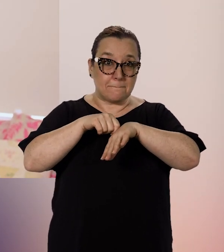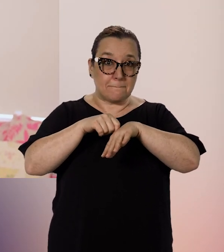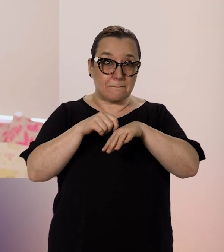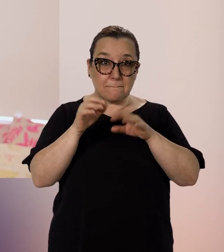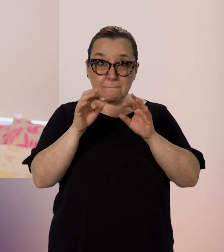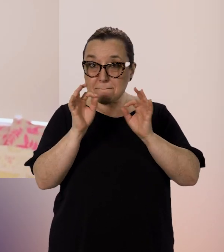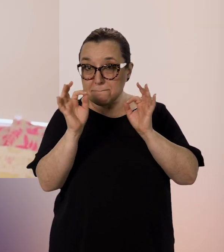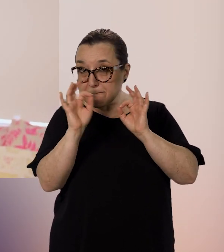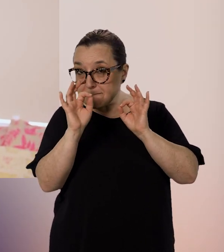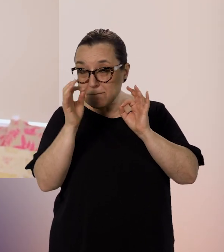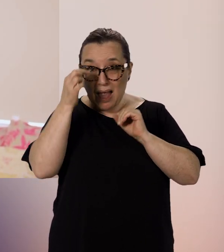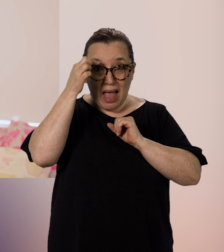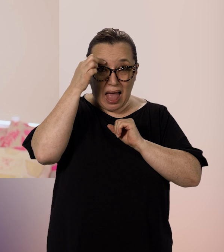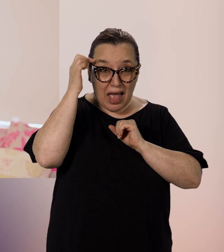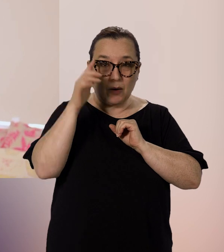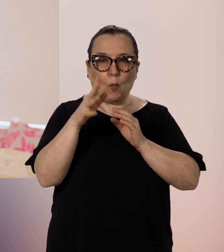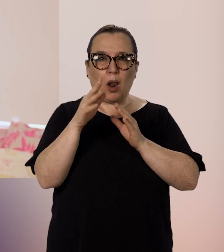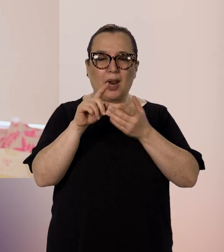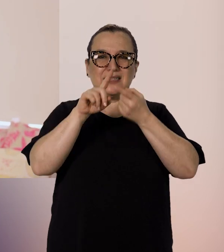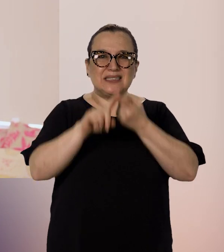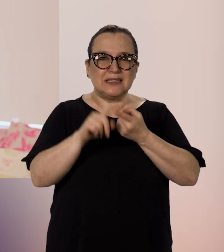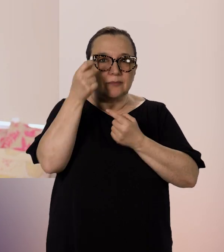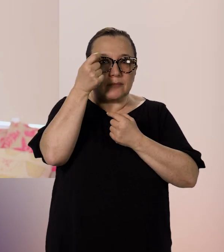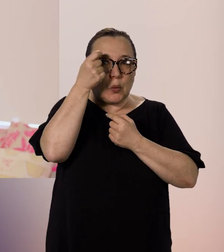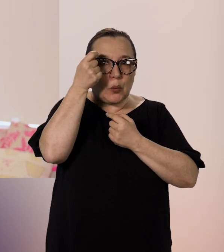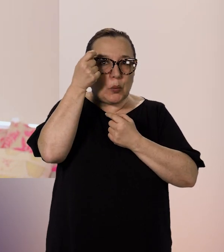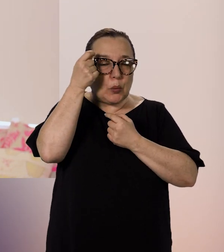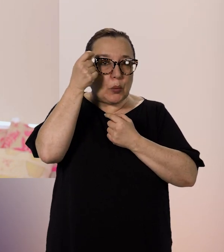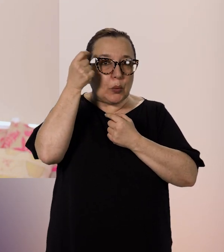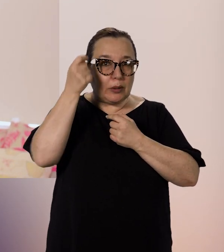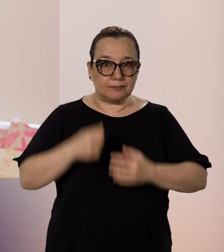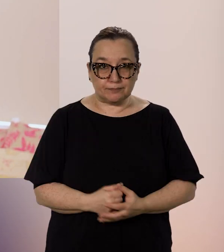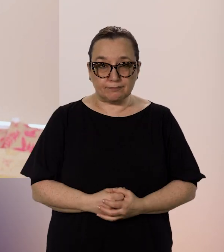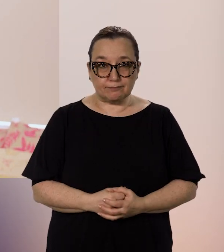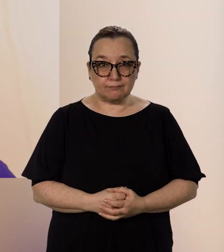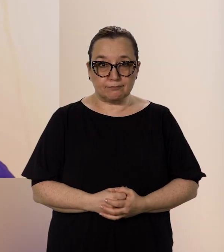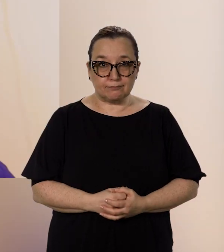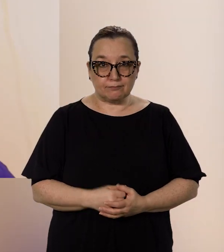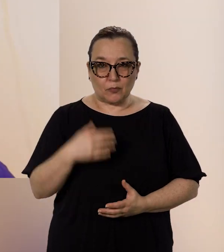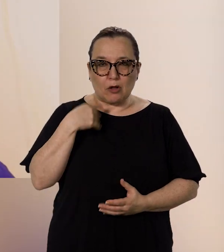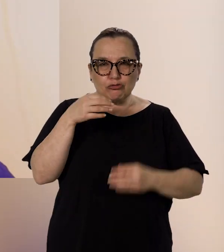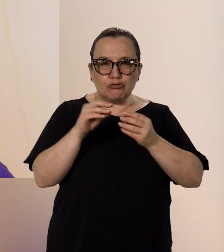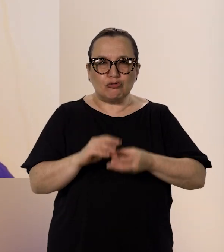with the back of the hand, and then if there isn't any hair there, you will find it will sit on the skin a lot easier.